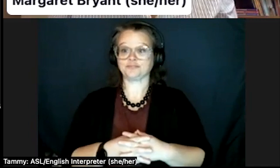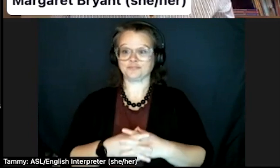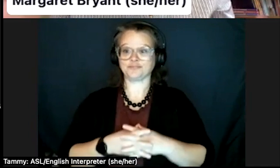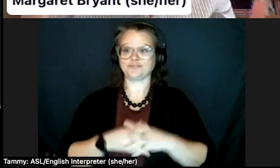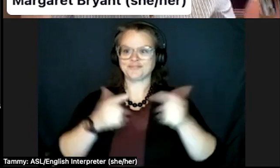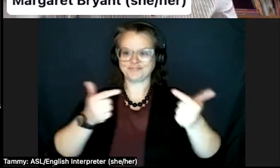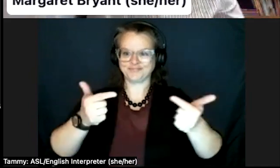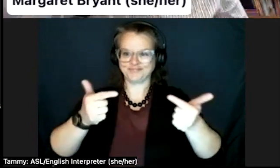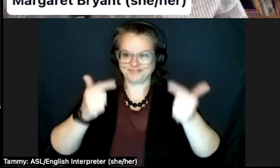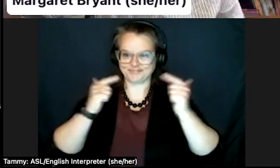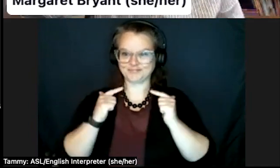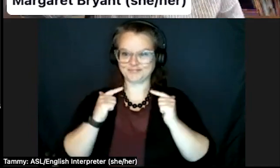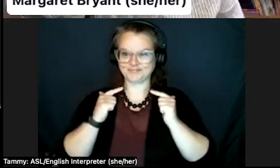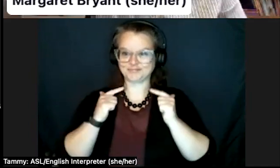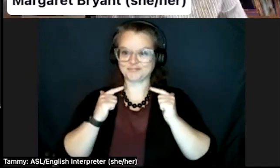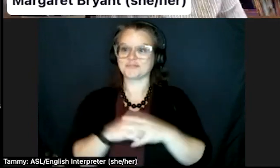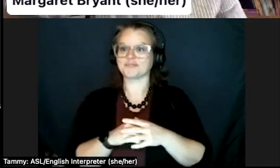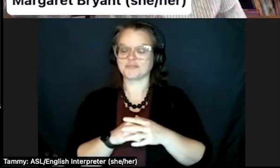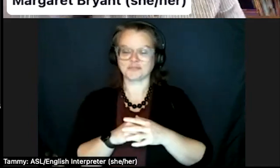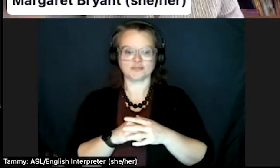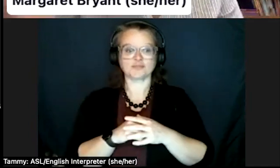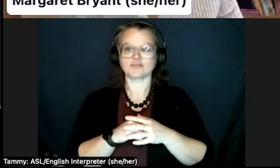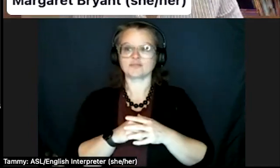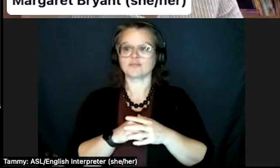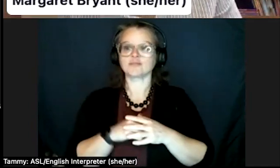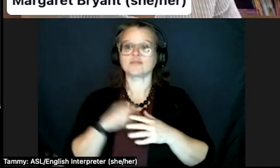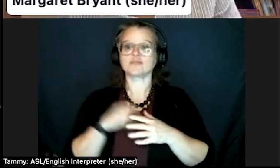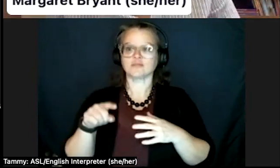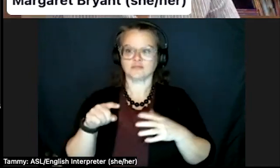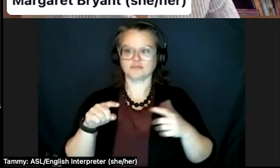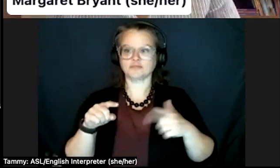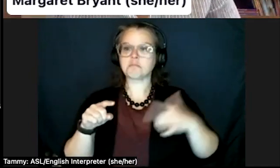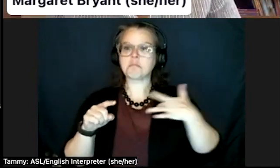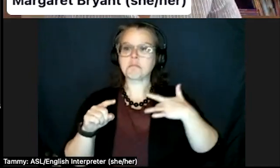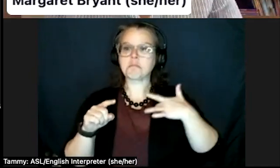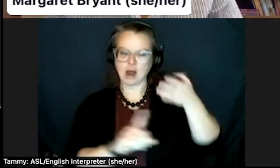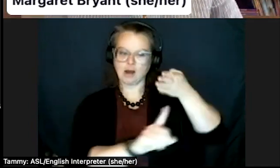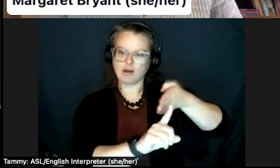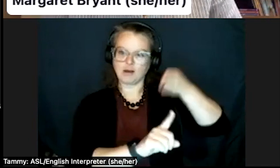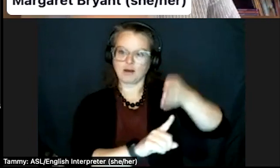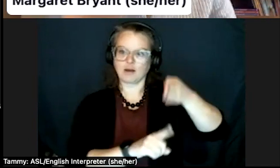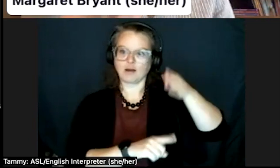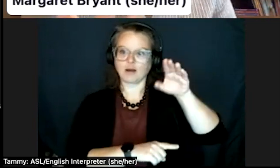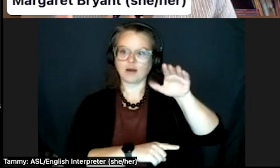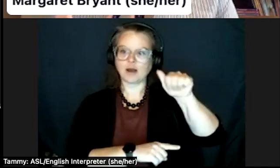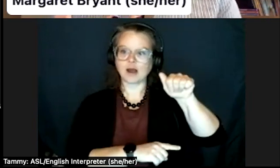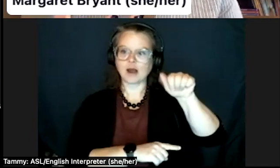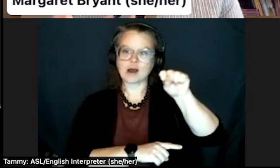We use Asana for customer relations management software. So we collect all of the details about